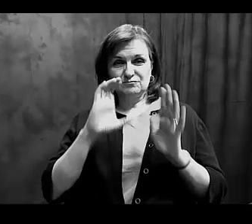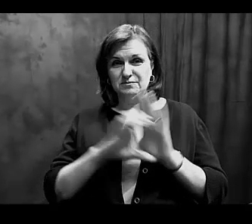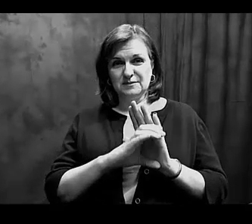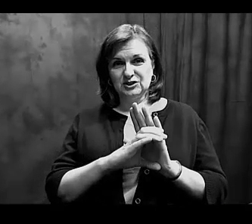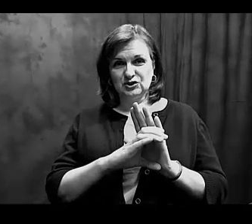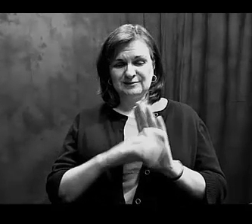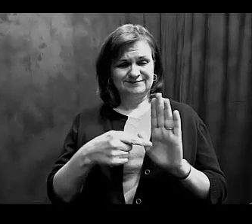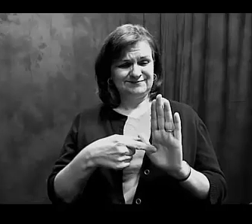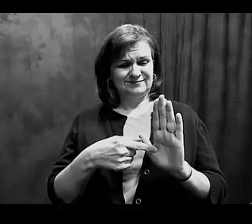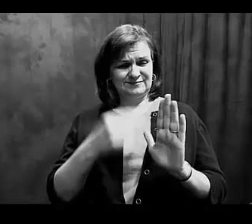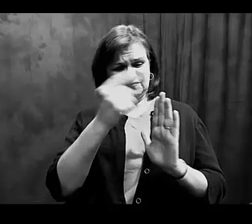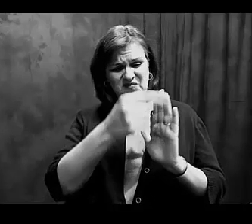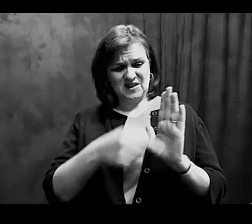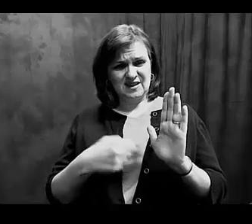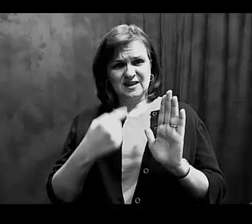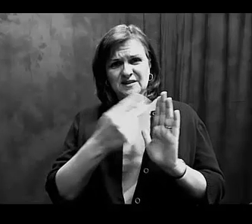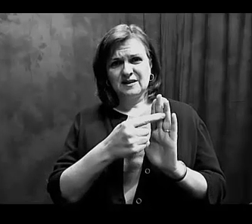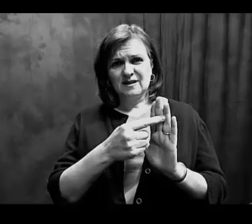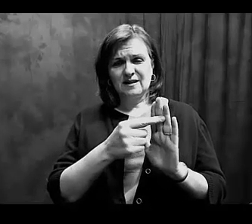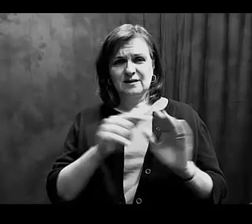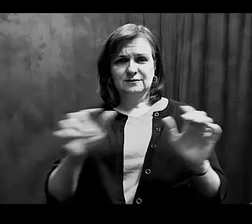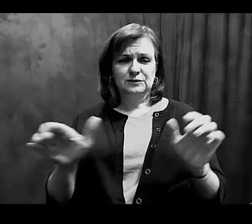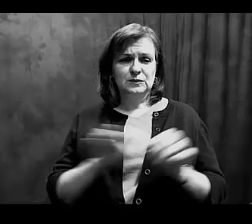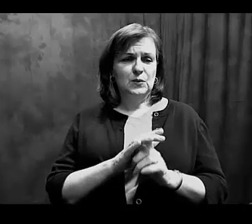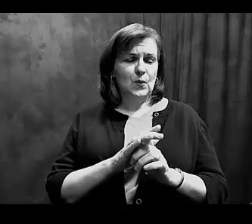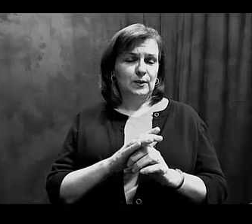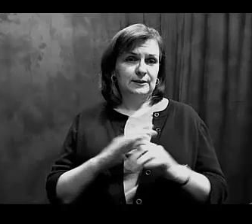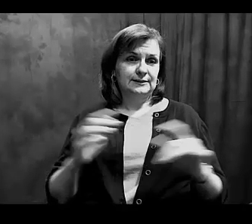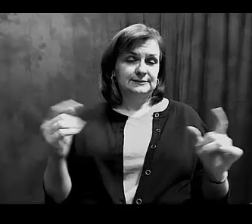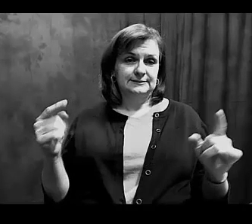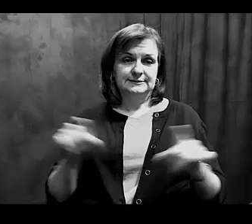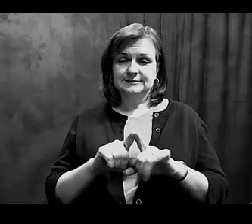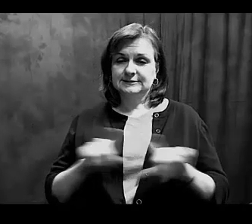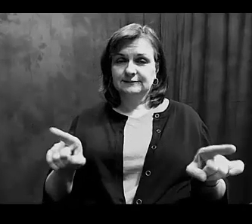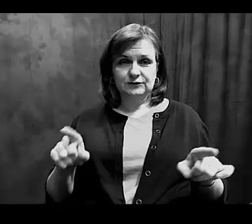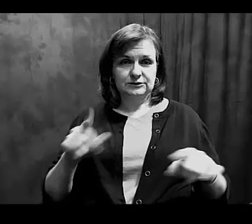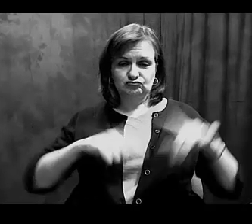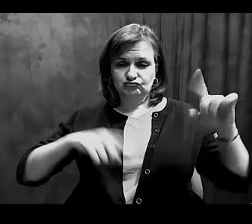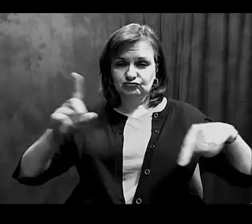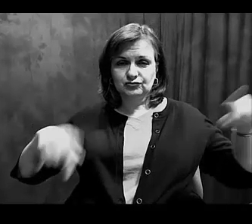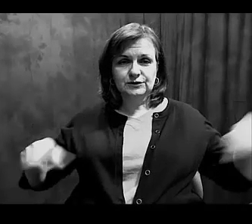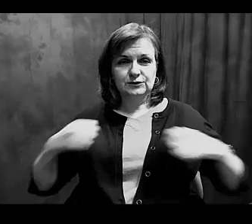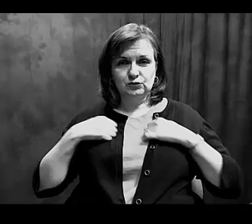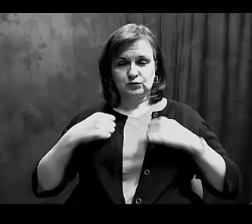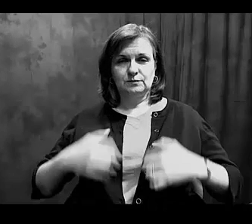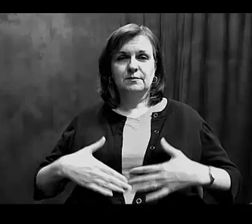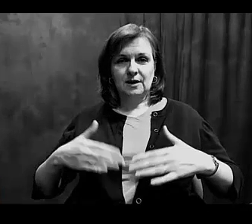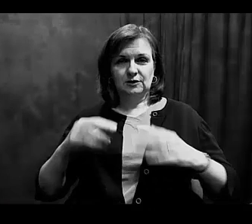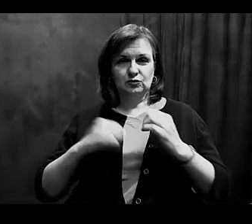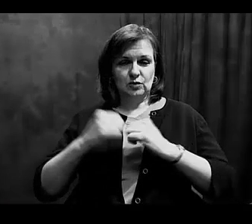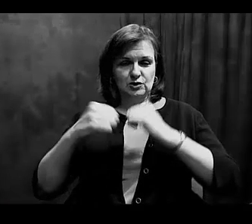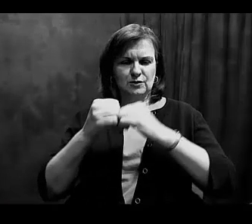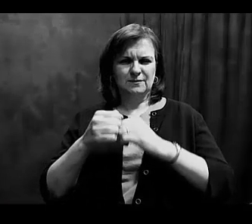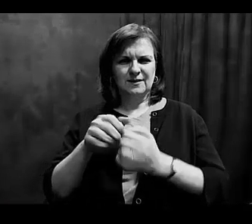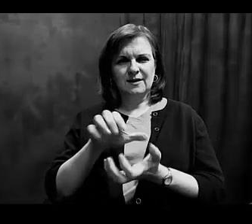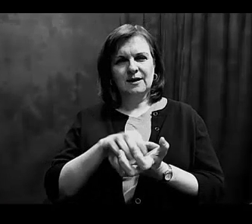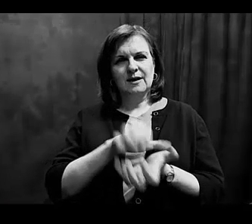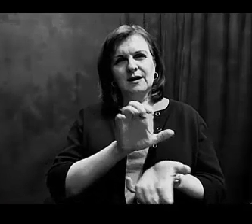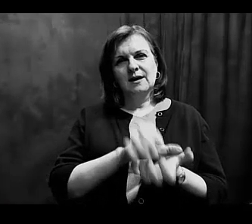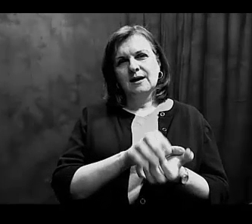they really are completely bizarre in their structures!! right? so clam you're probably